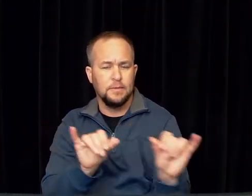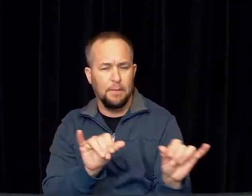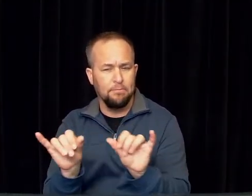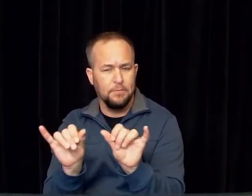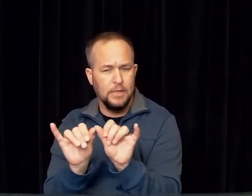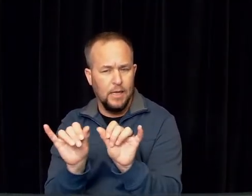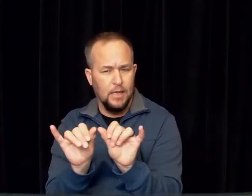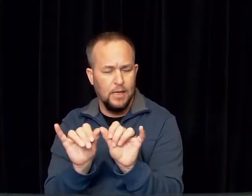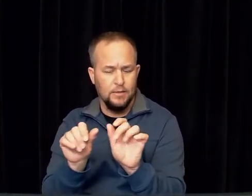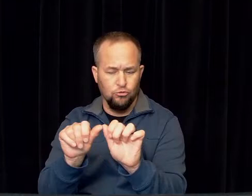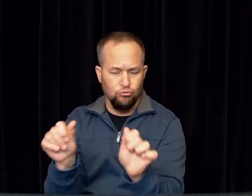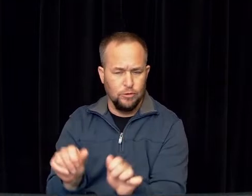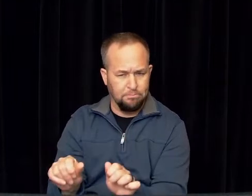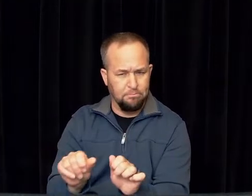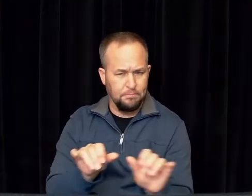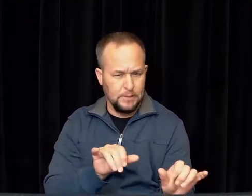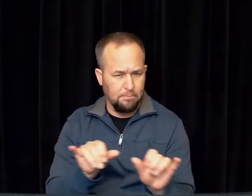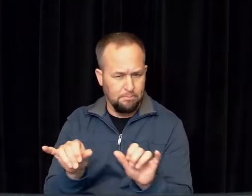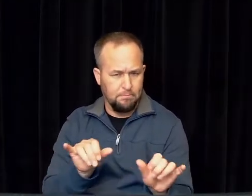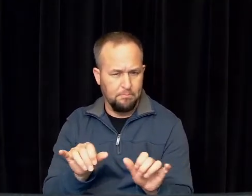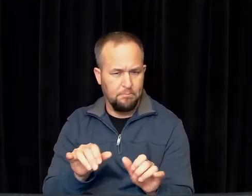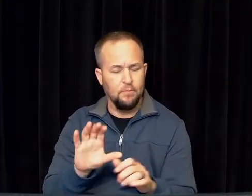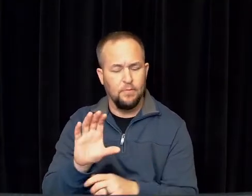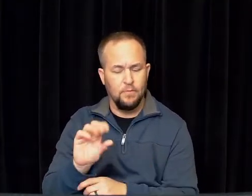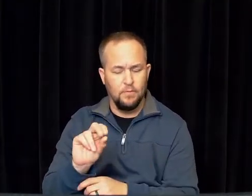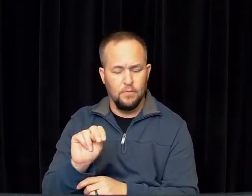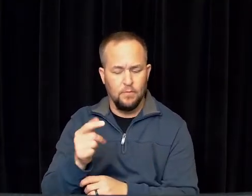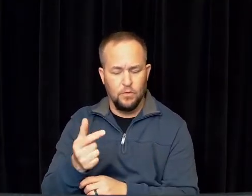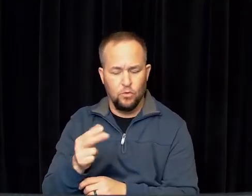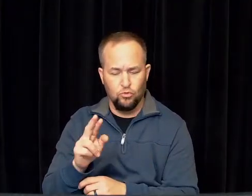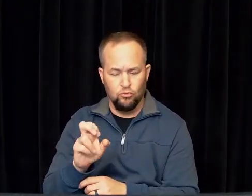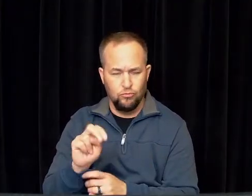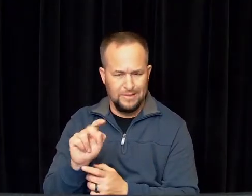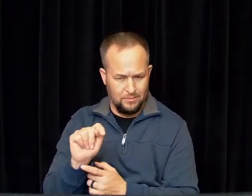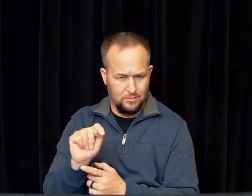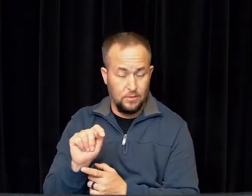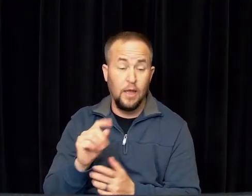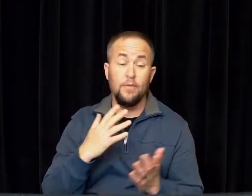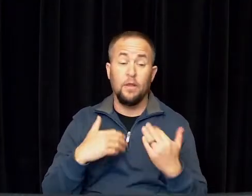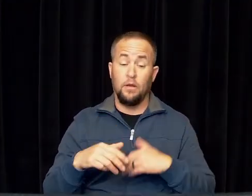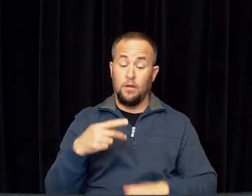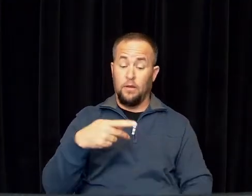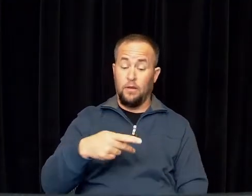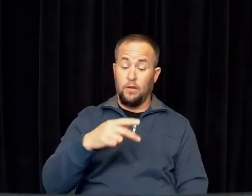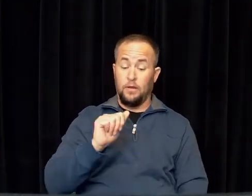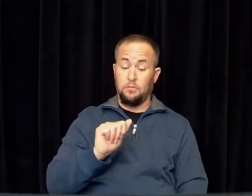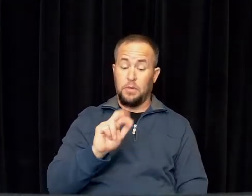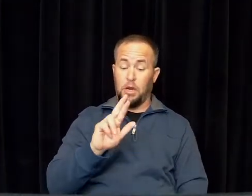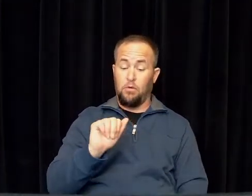And then a parallel end, like we've been talking about with trapezoids have two parallel sides,